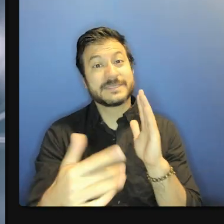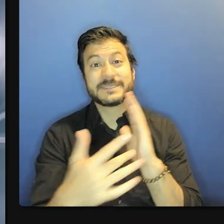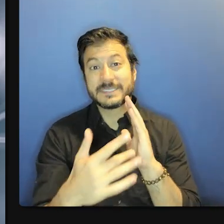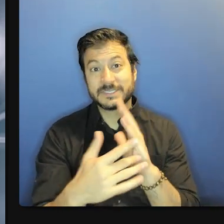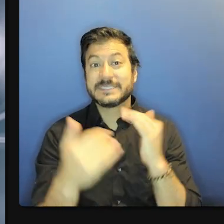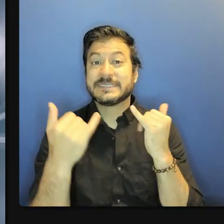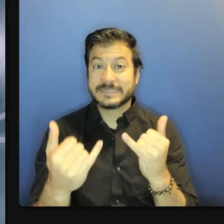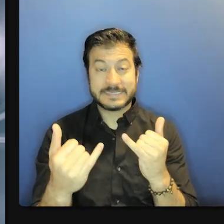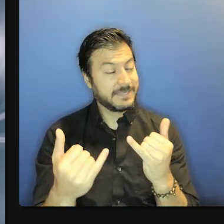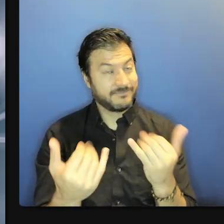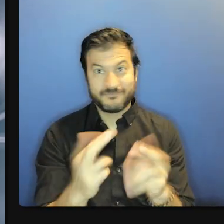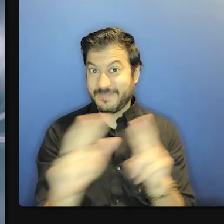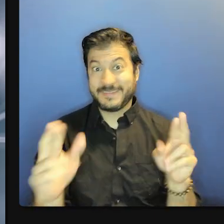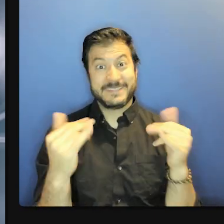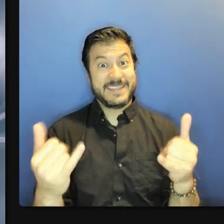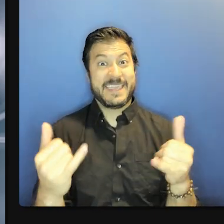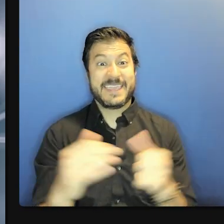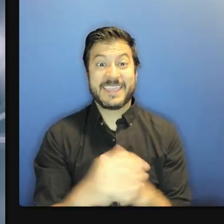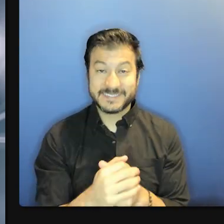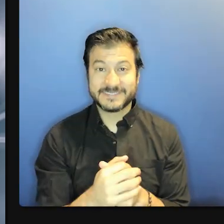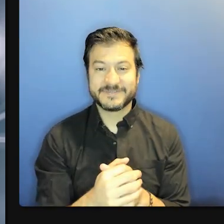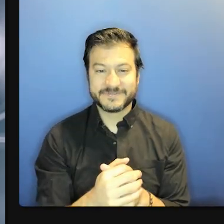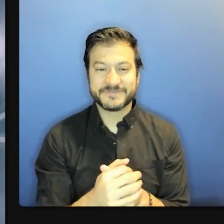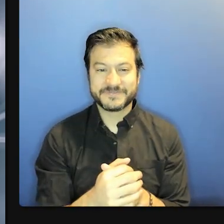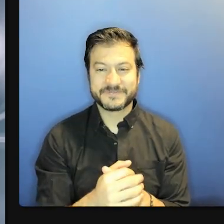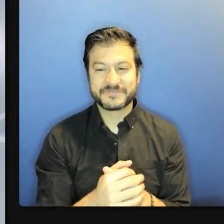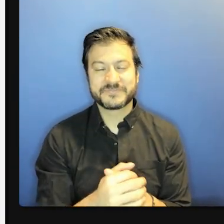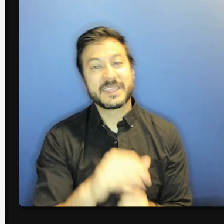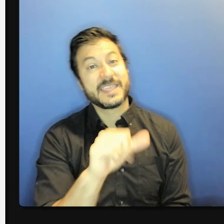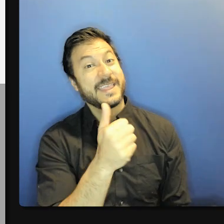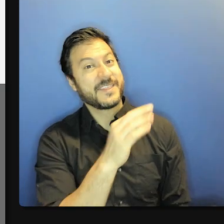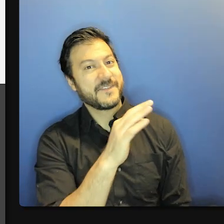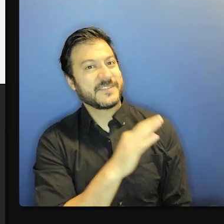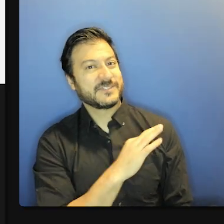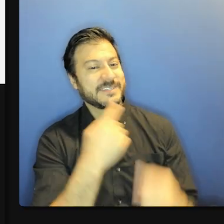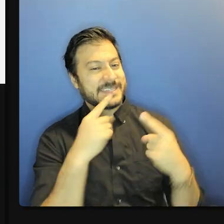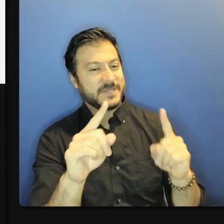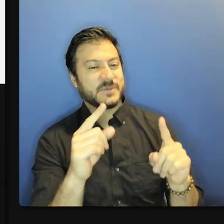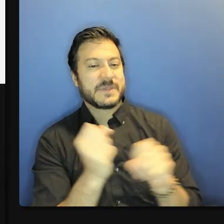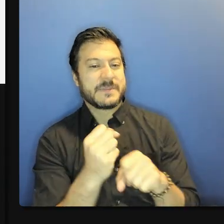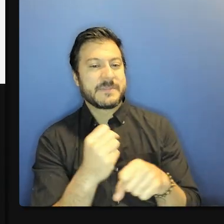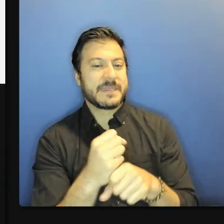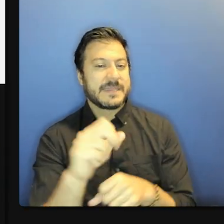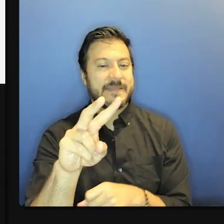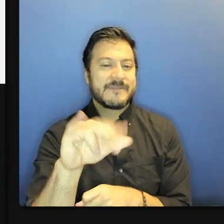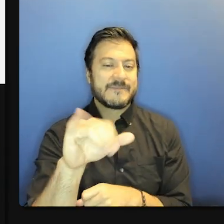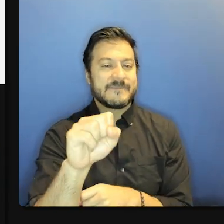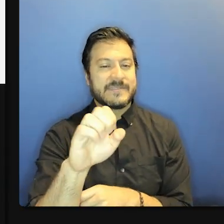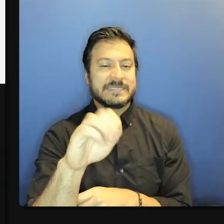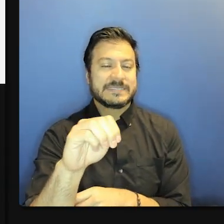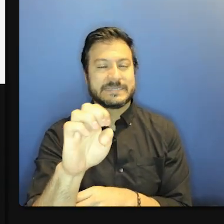All of these technologies exist today. Another feature announcement we recently made is Viseme.